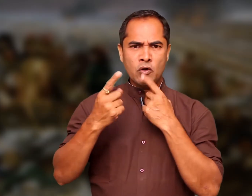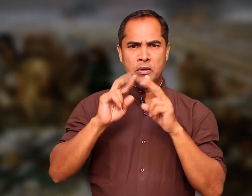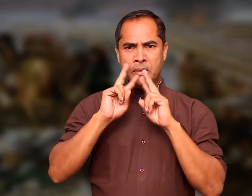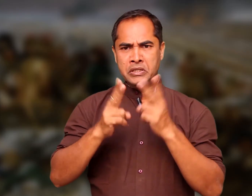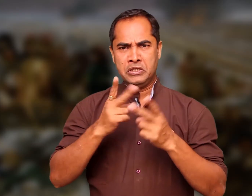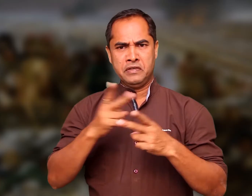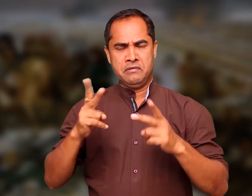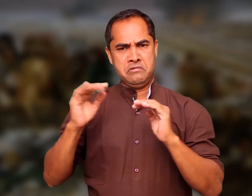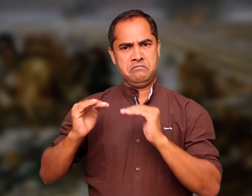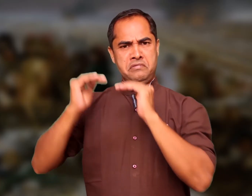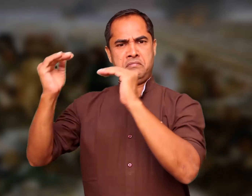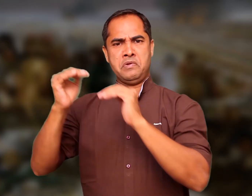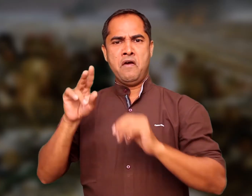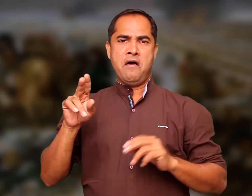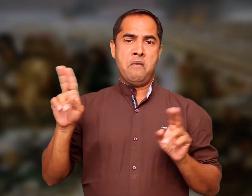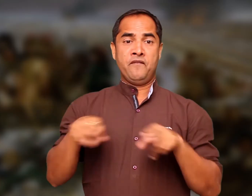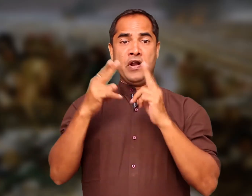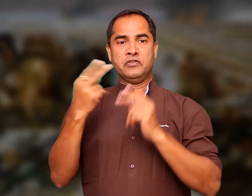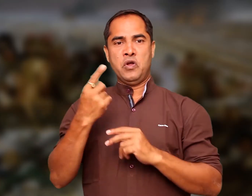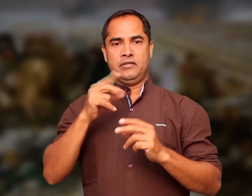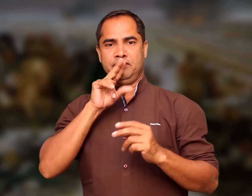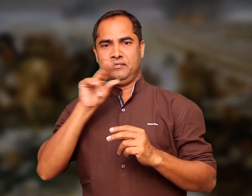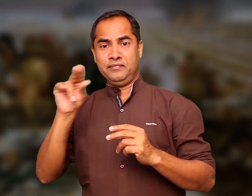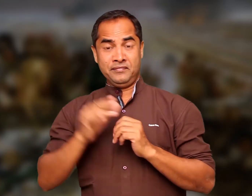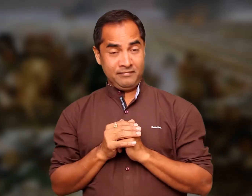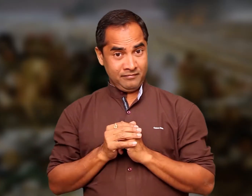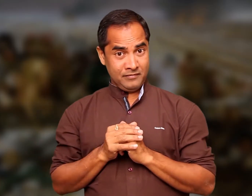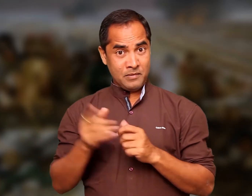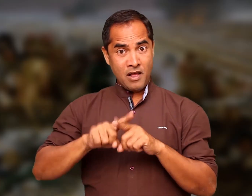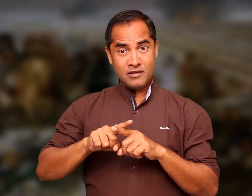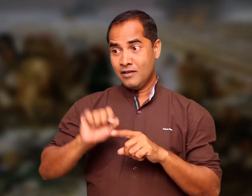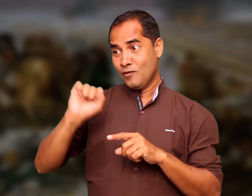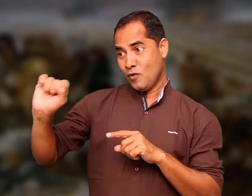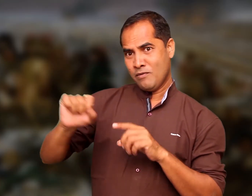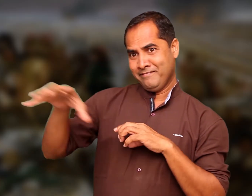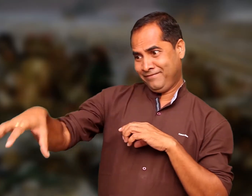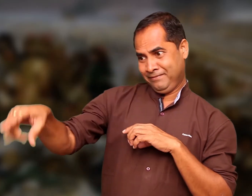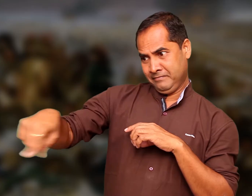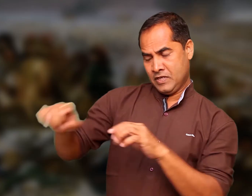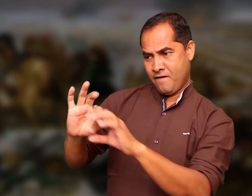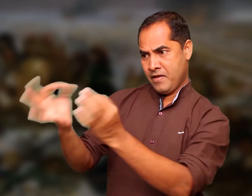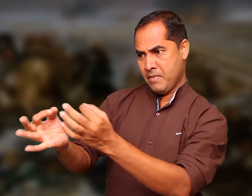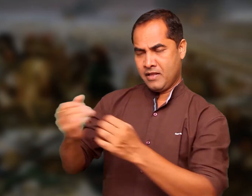the purpose of diplomacy and in high society their families were often